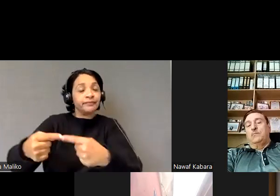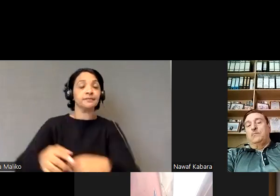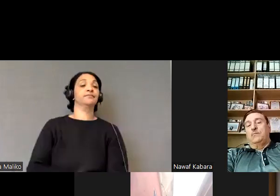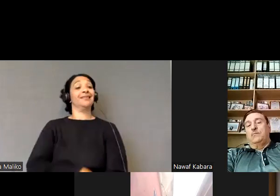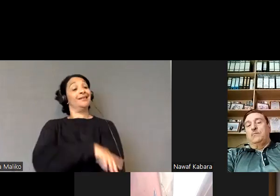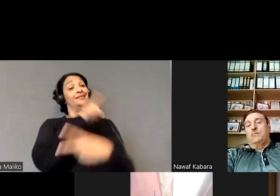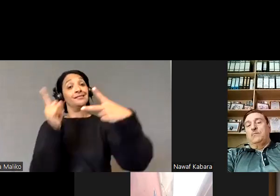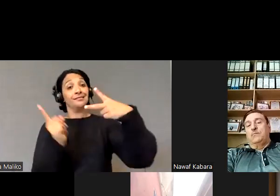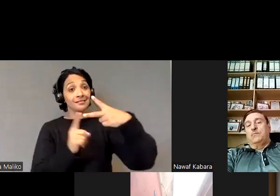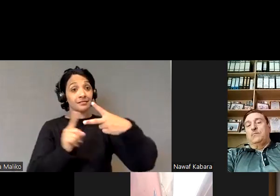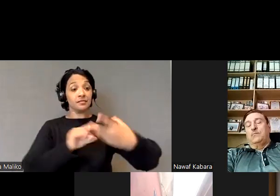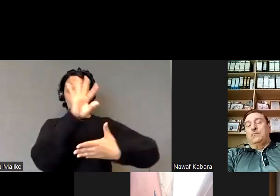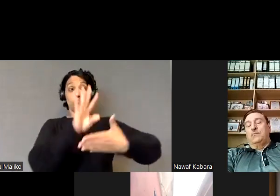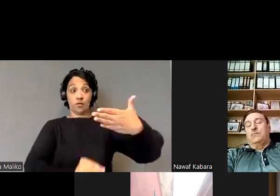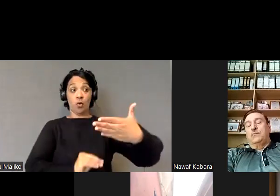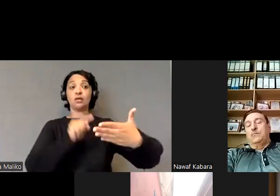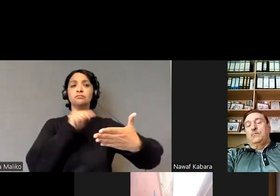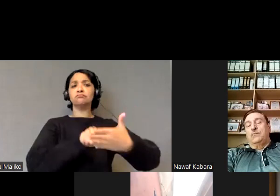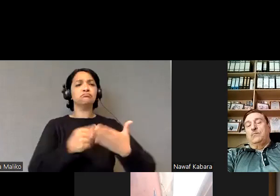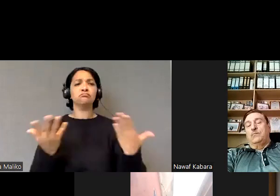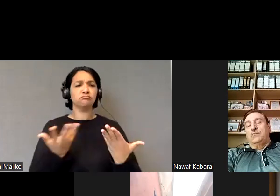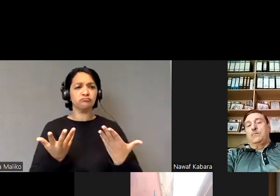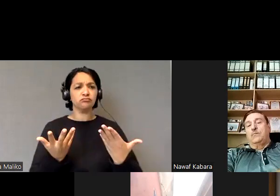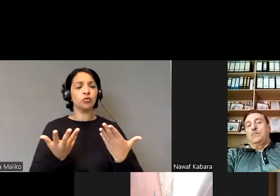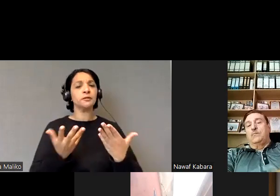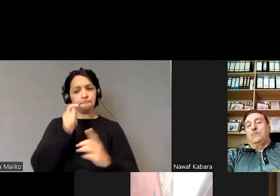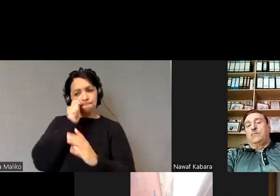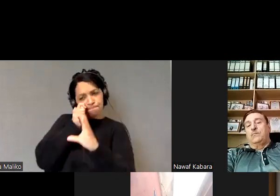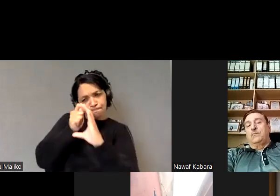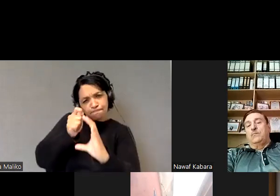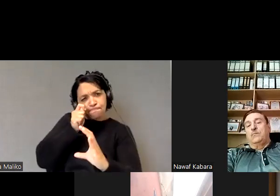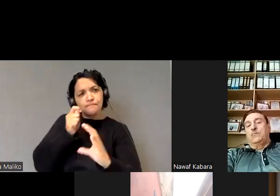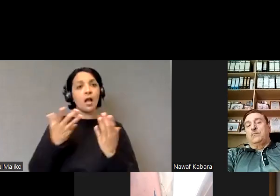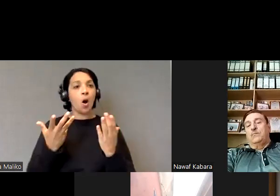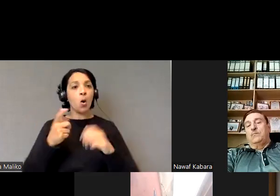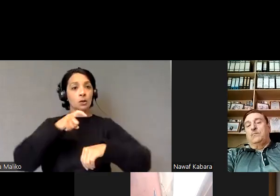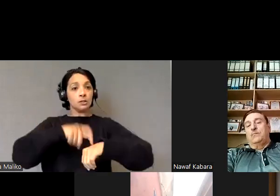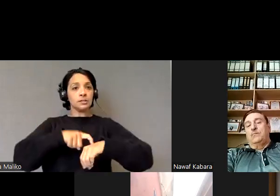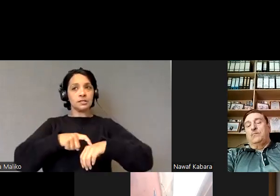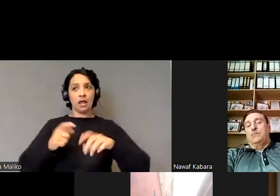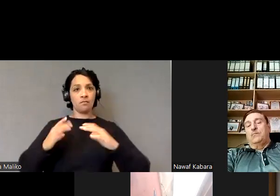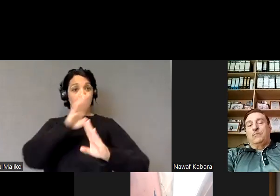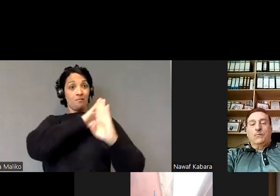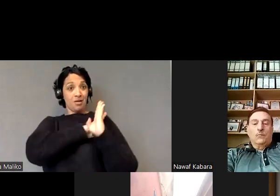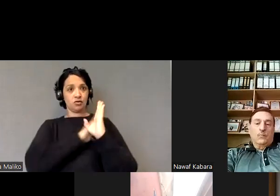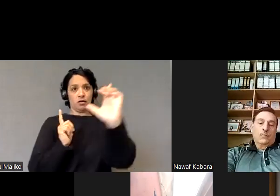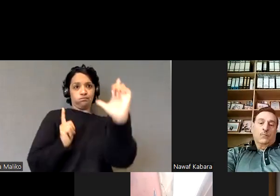second report, the Special Rapporteur looked at persons with disabilities during military operations.